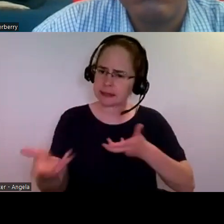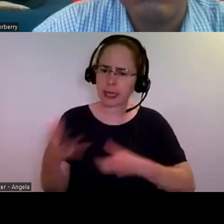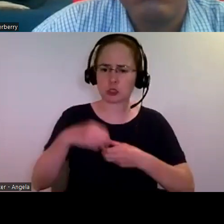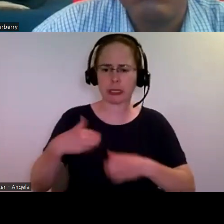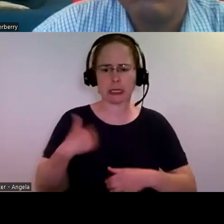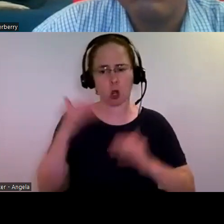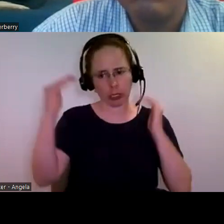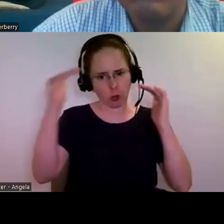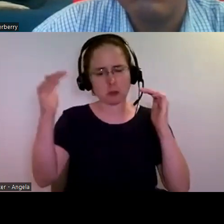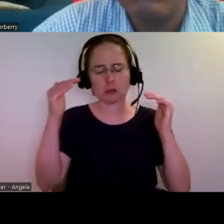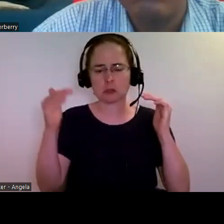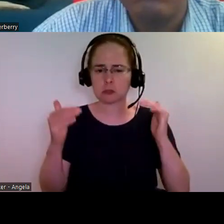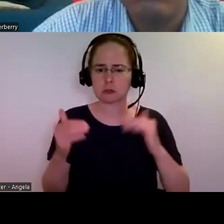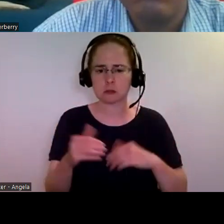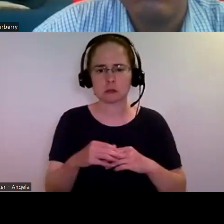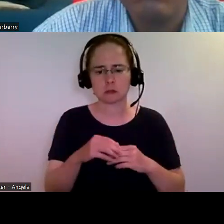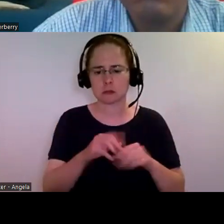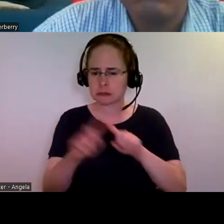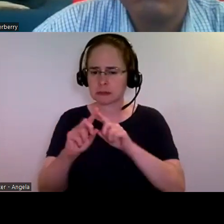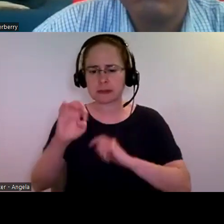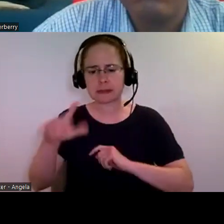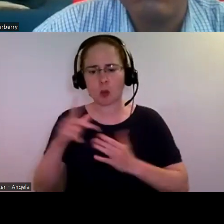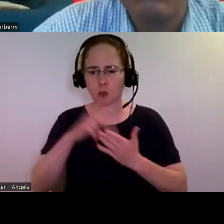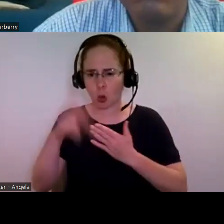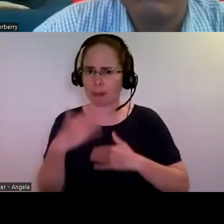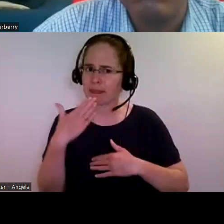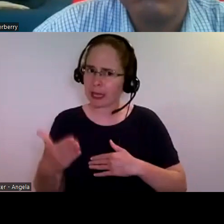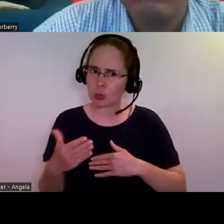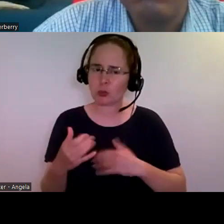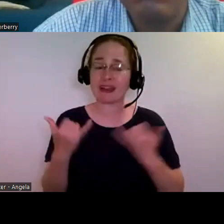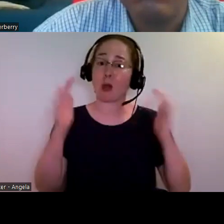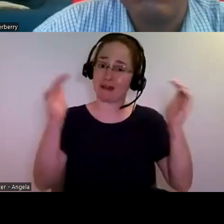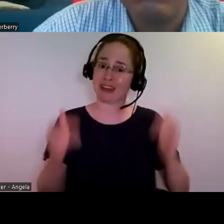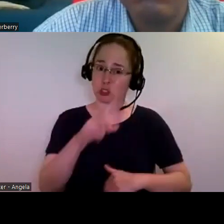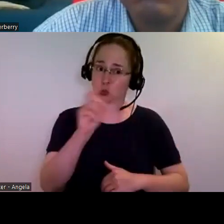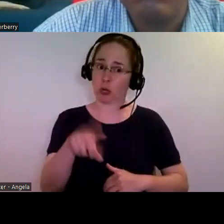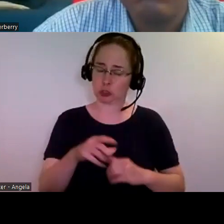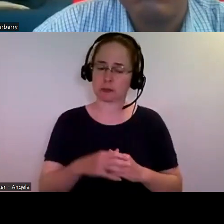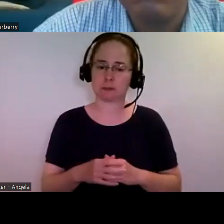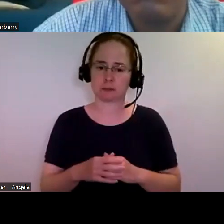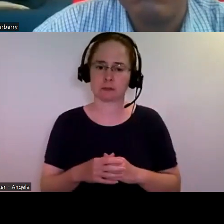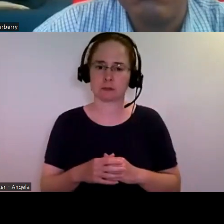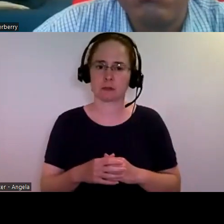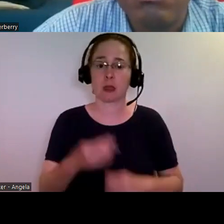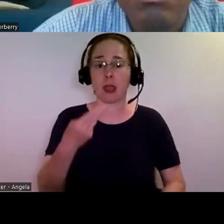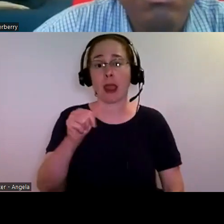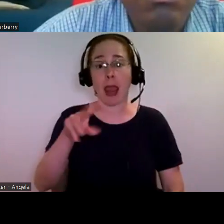in those programs. So, thank you. We are going to the next question. And Hannah, could you start us